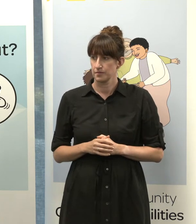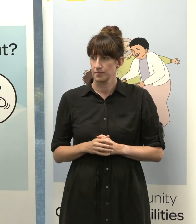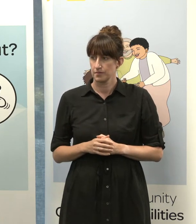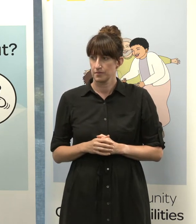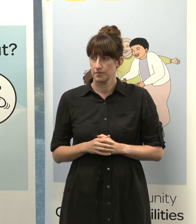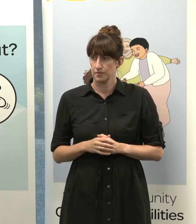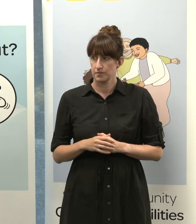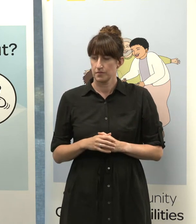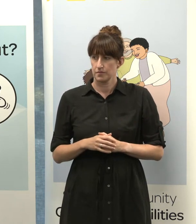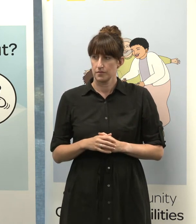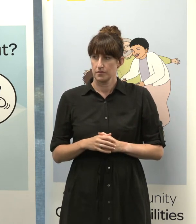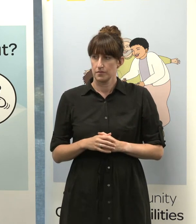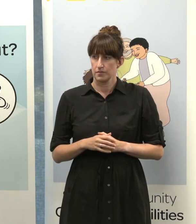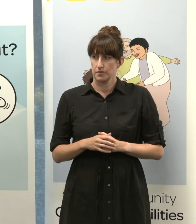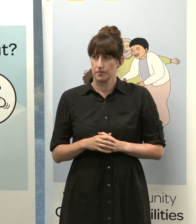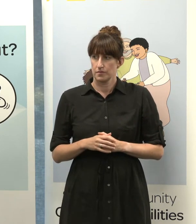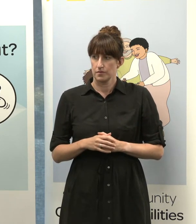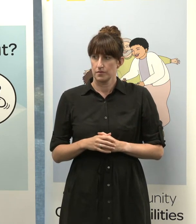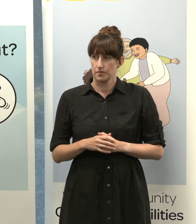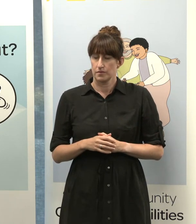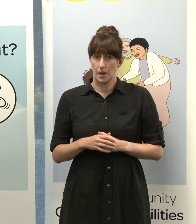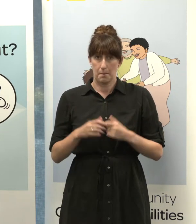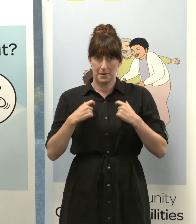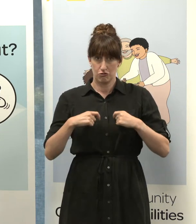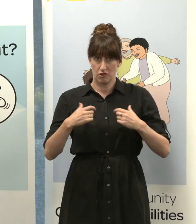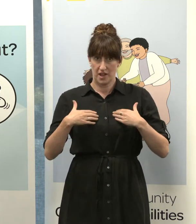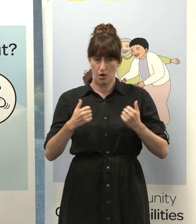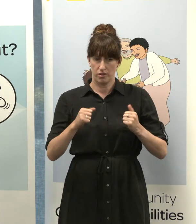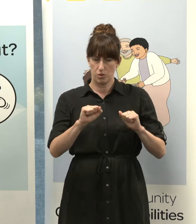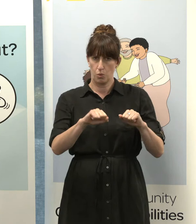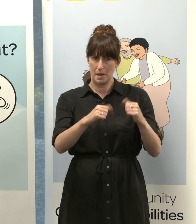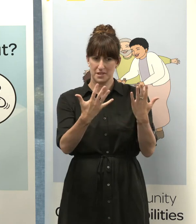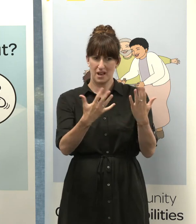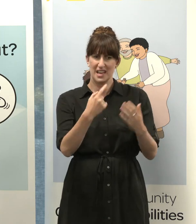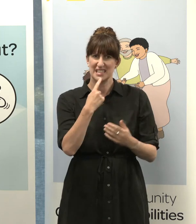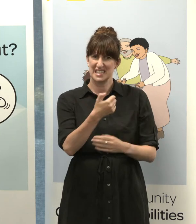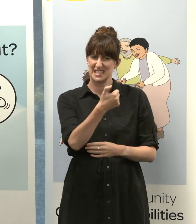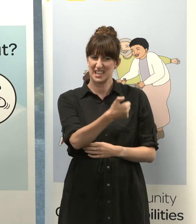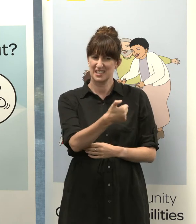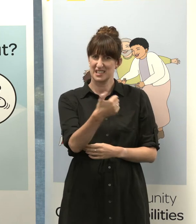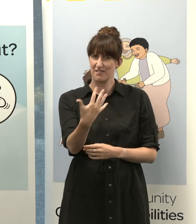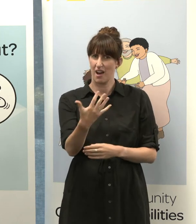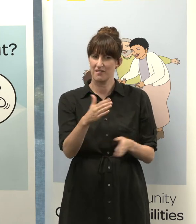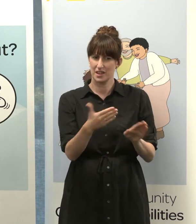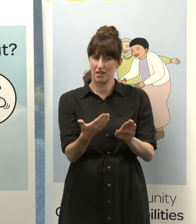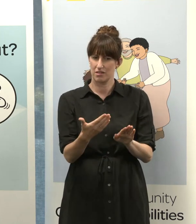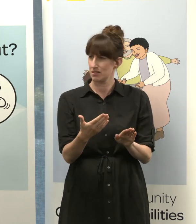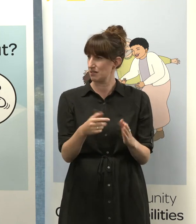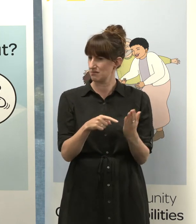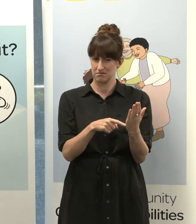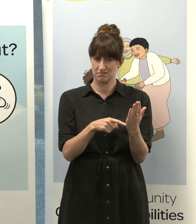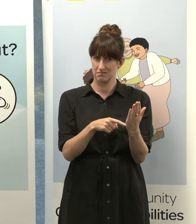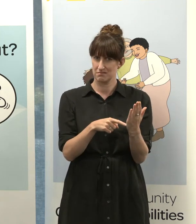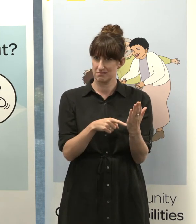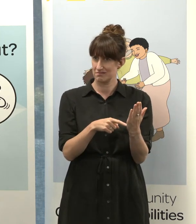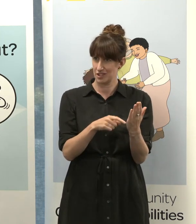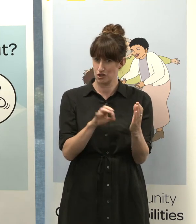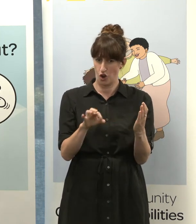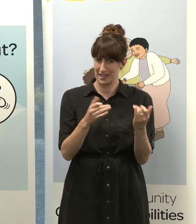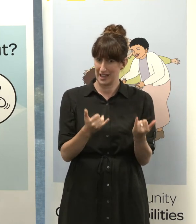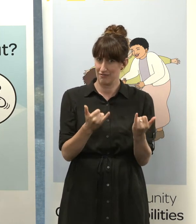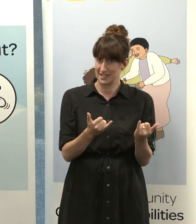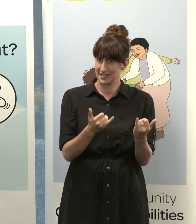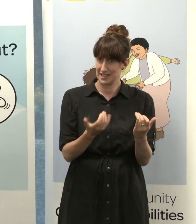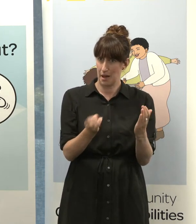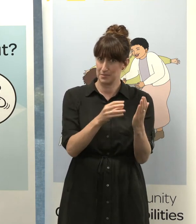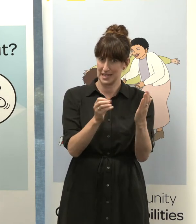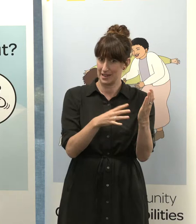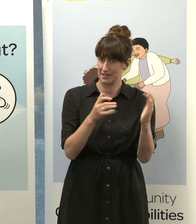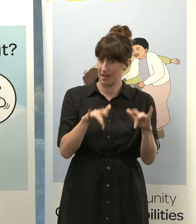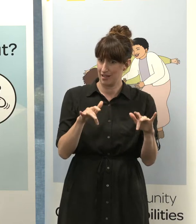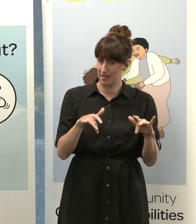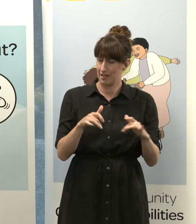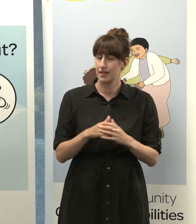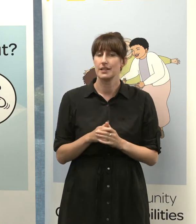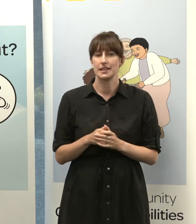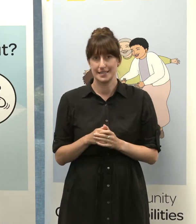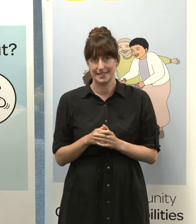That will be next week.